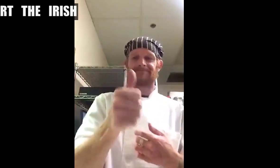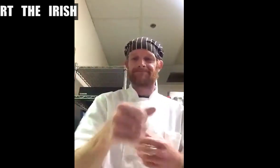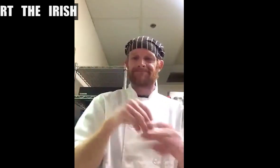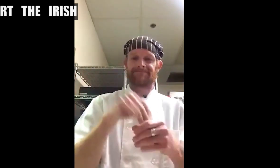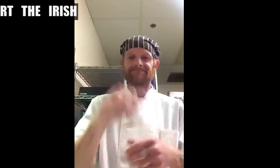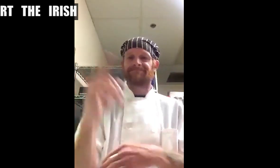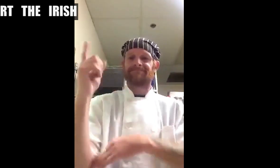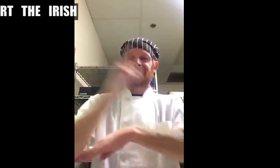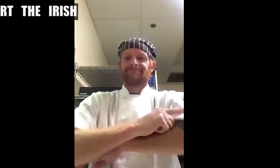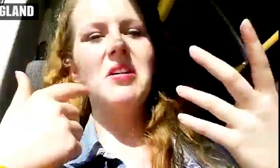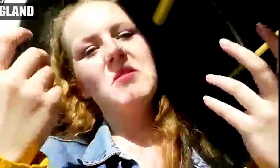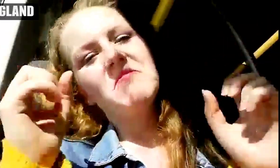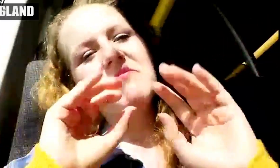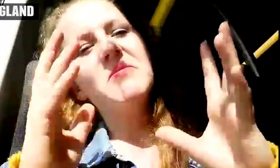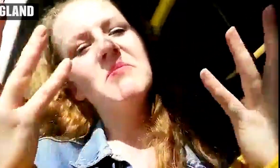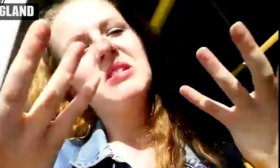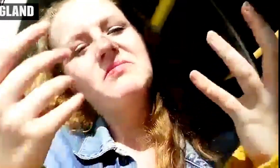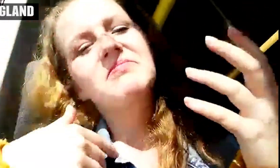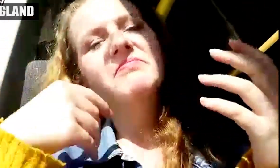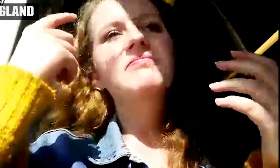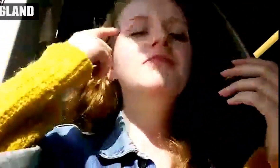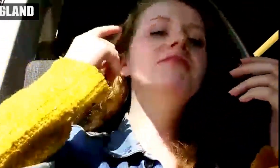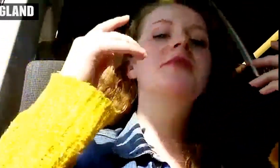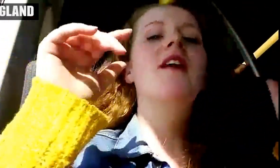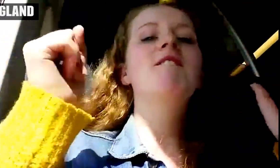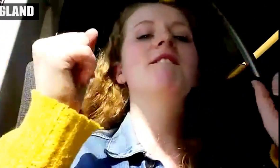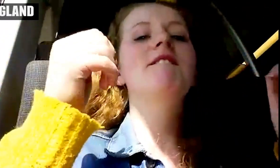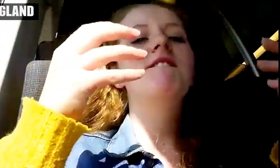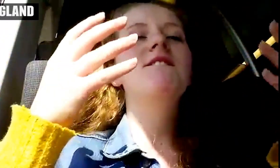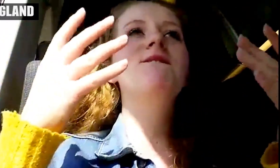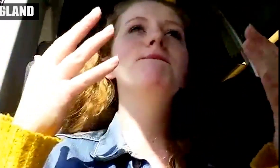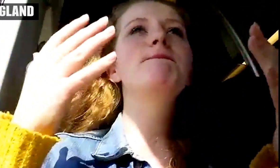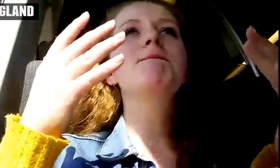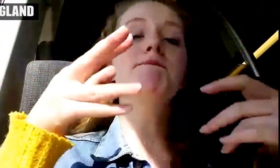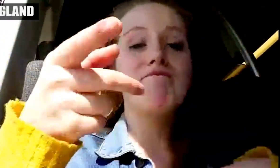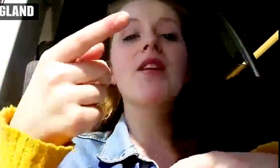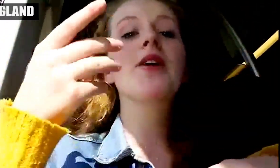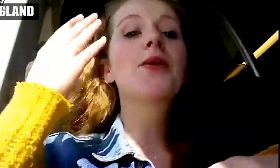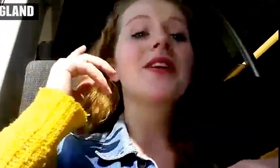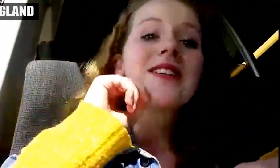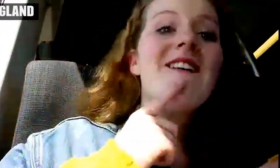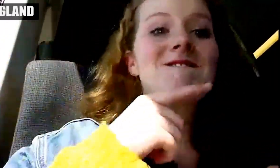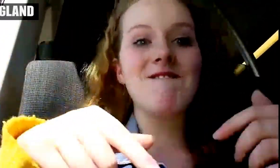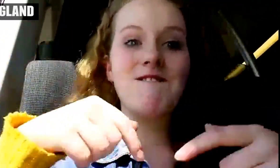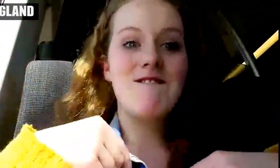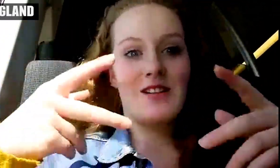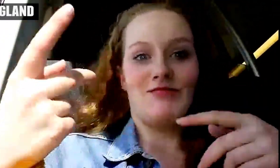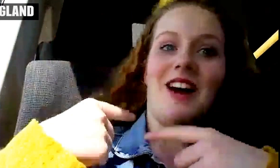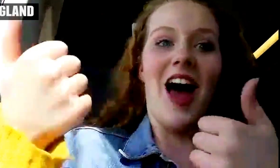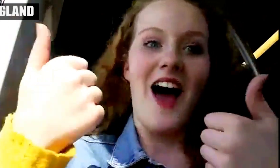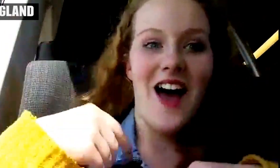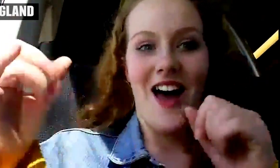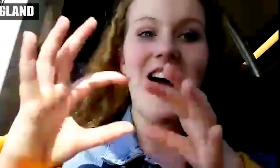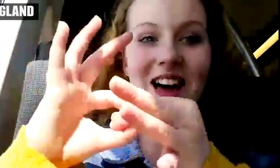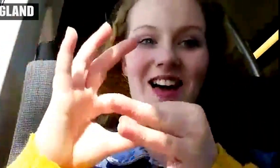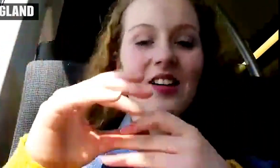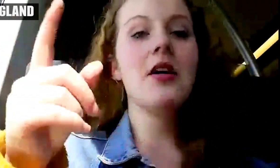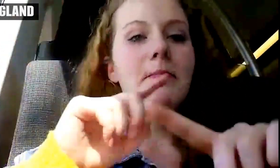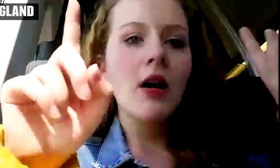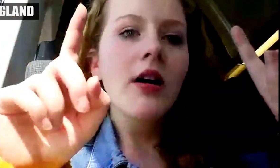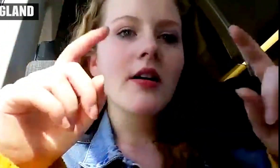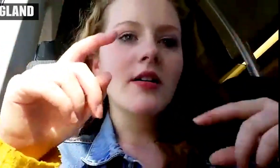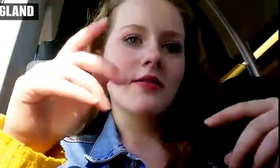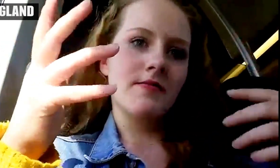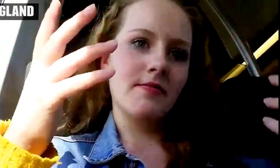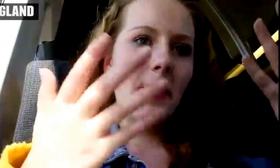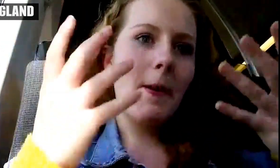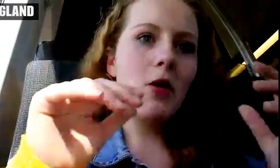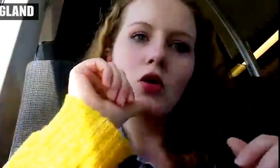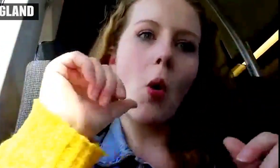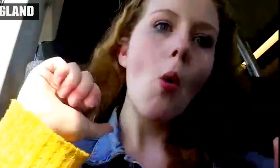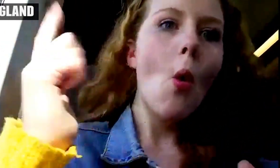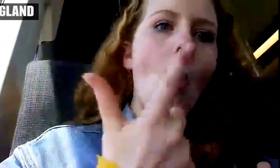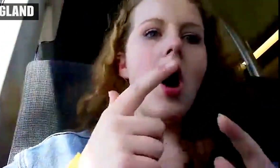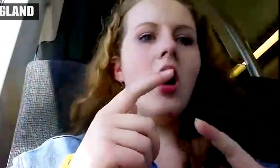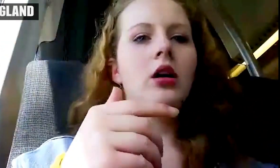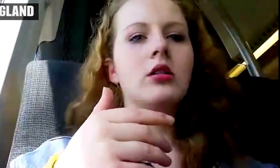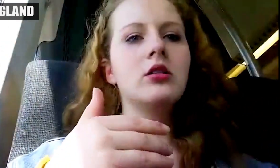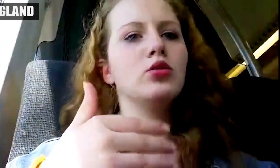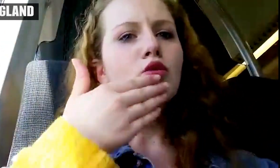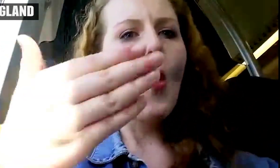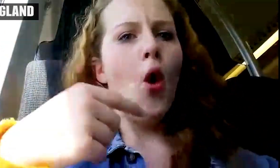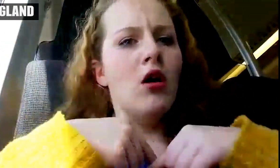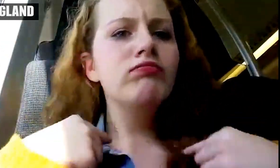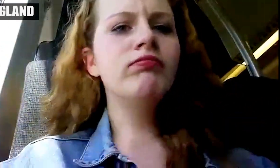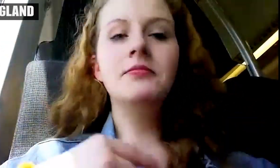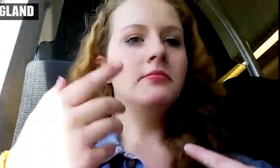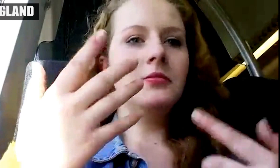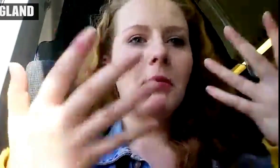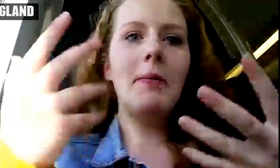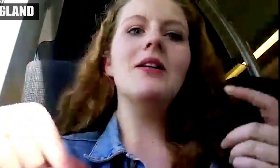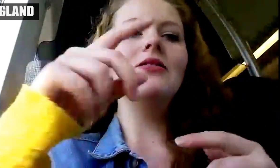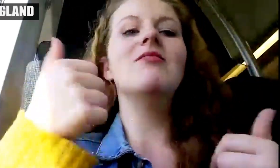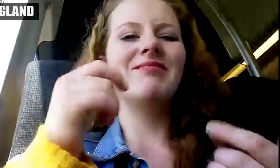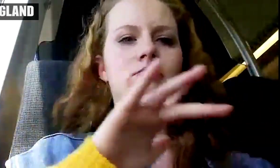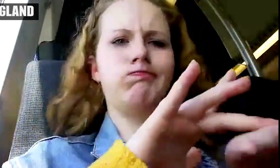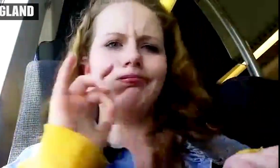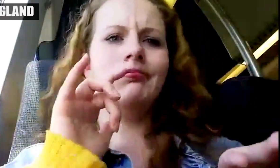Even though Deaf people usually get together and get along, be careful of those who are exploitive.